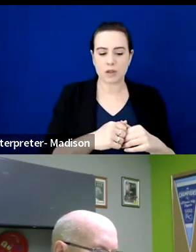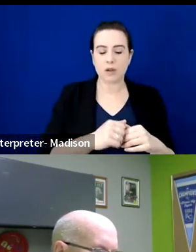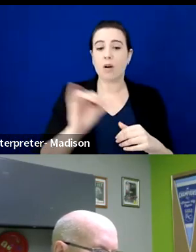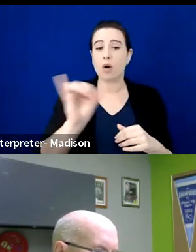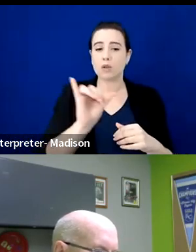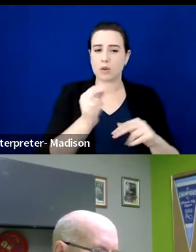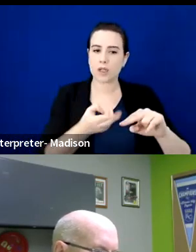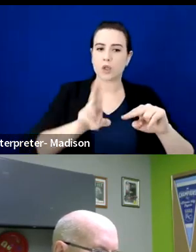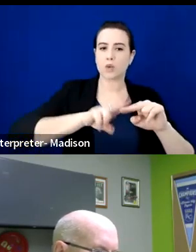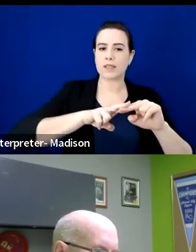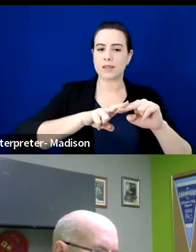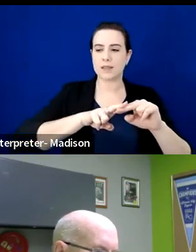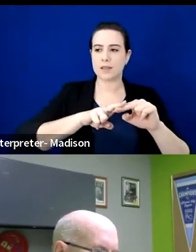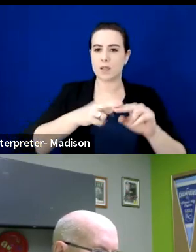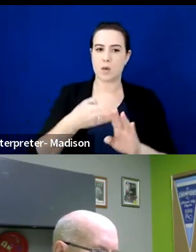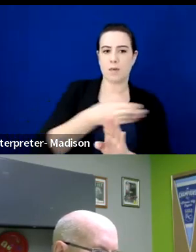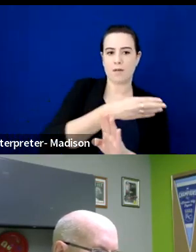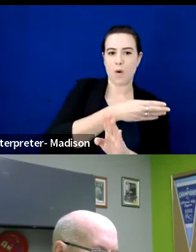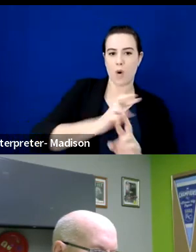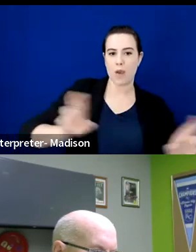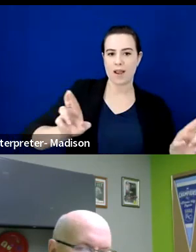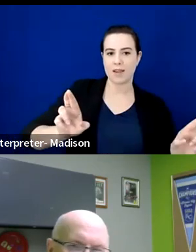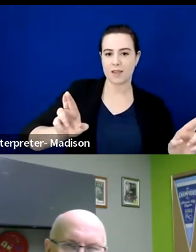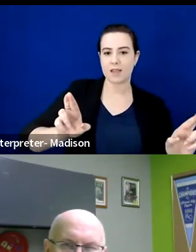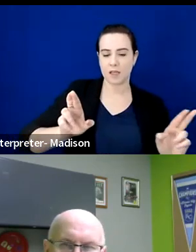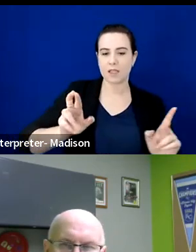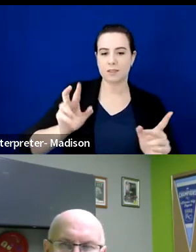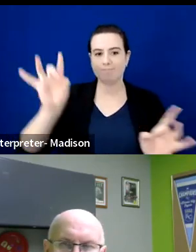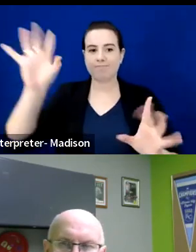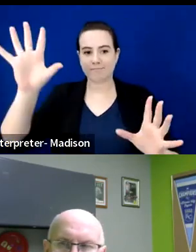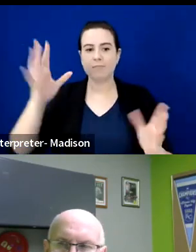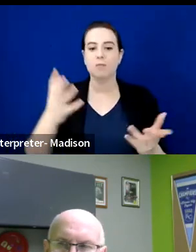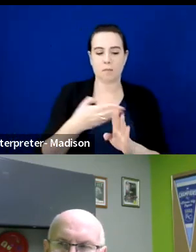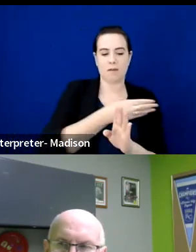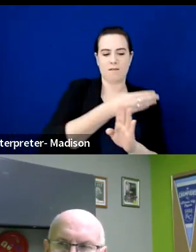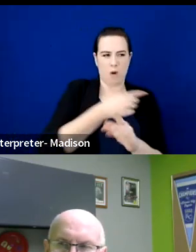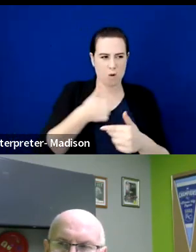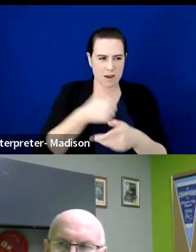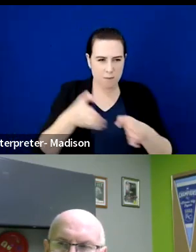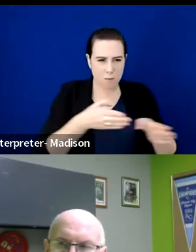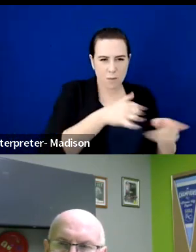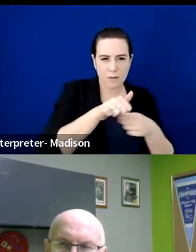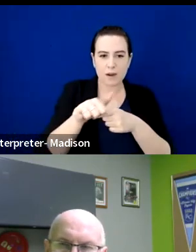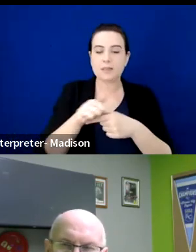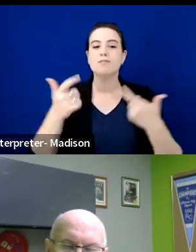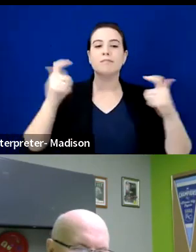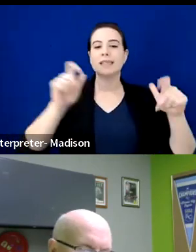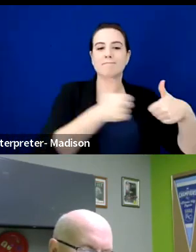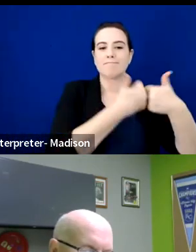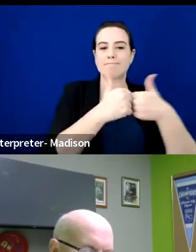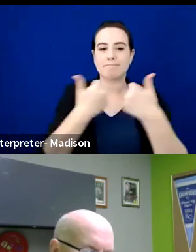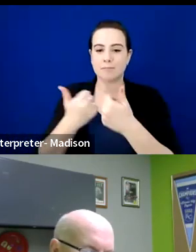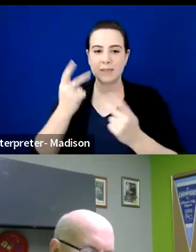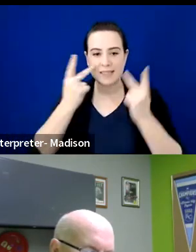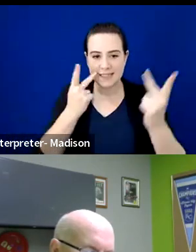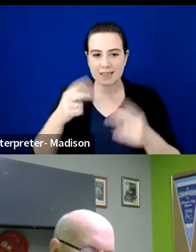And the barriers that we have seen in strengthening the relationships with public health and disability-led organizations.